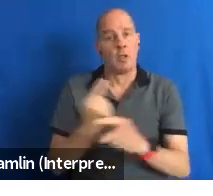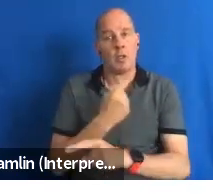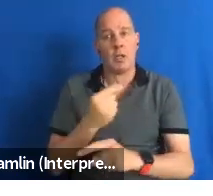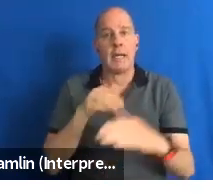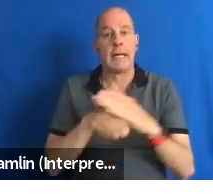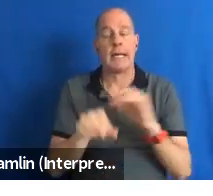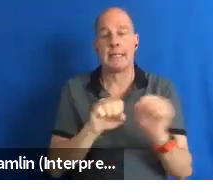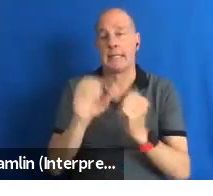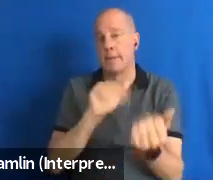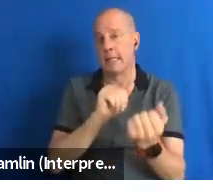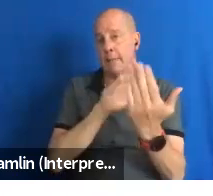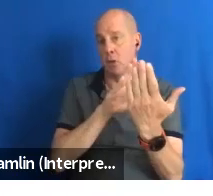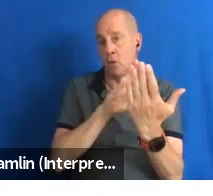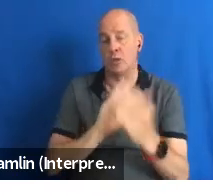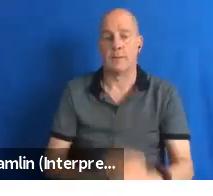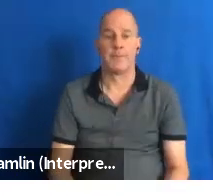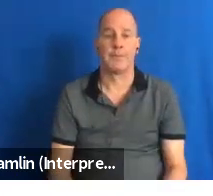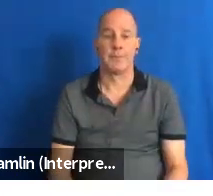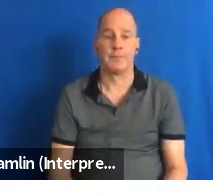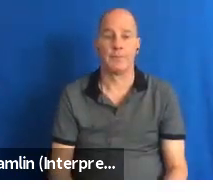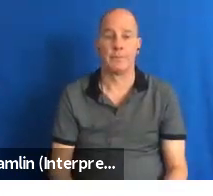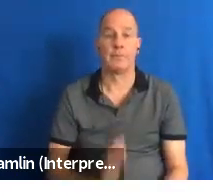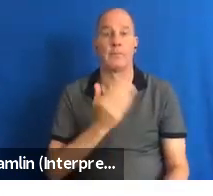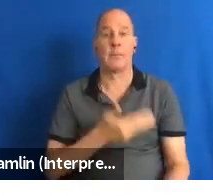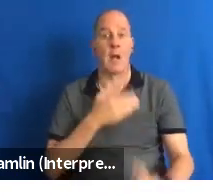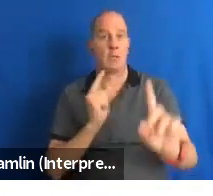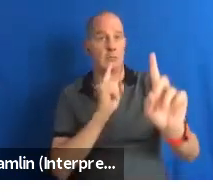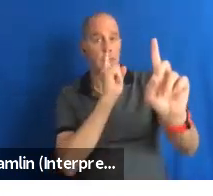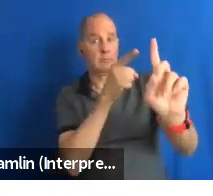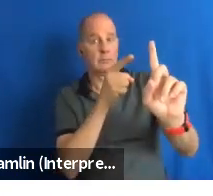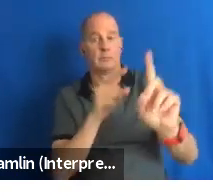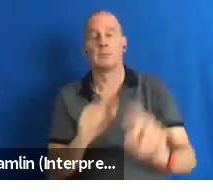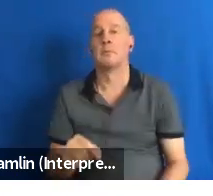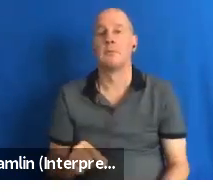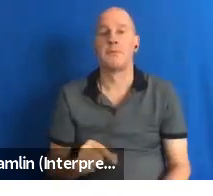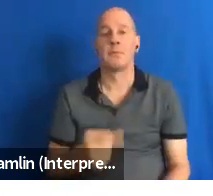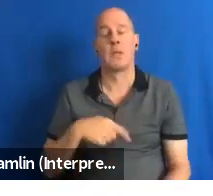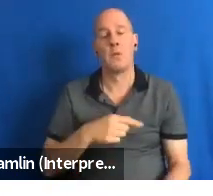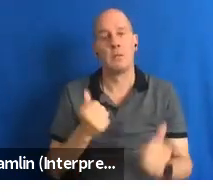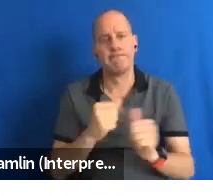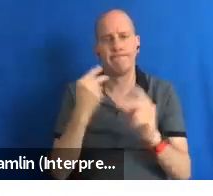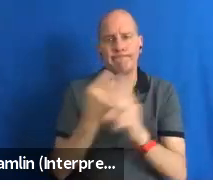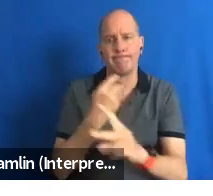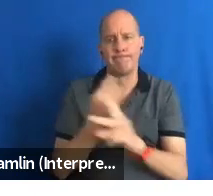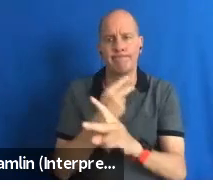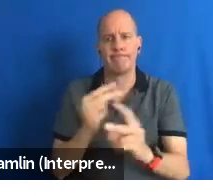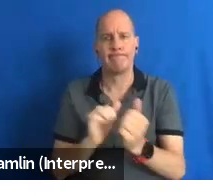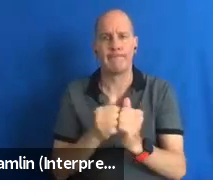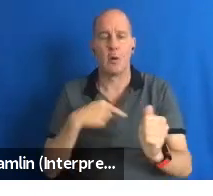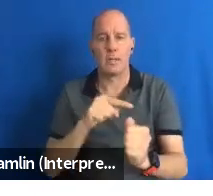approaches. Our directives we look at different ways that we can engage with our stakeholders